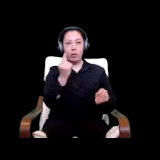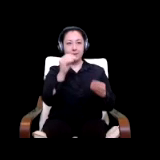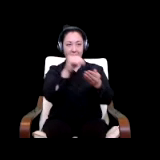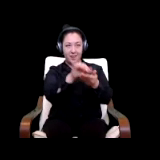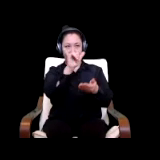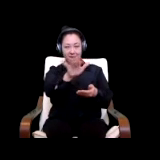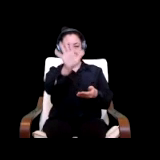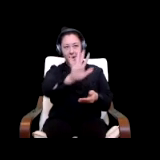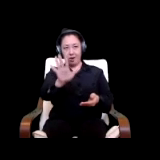every single one of these.